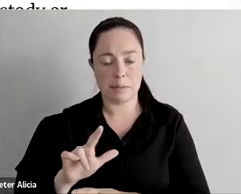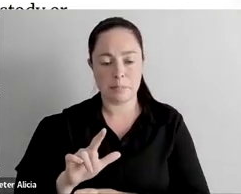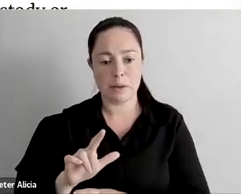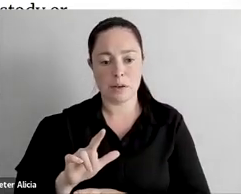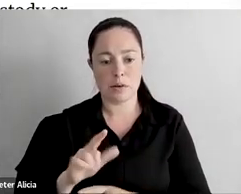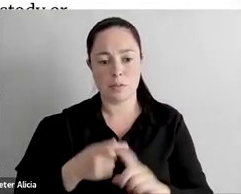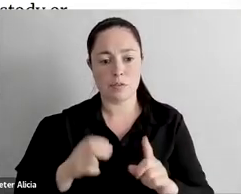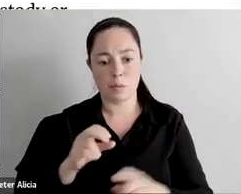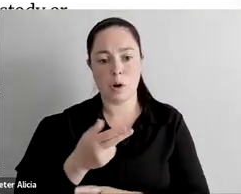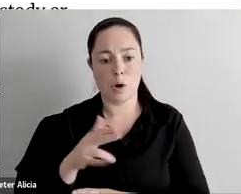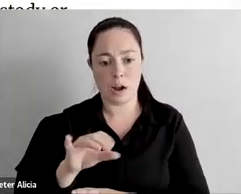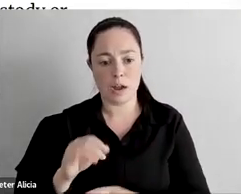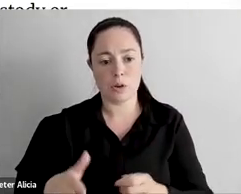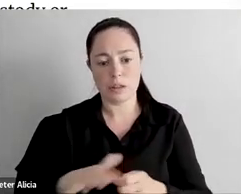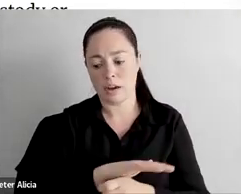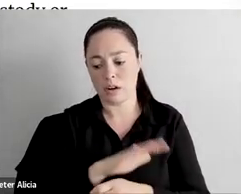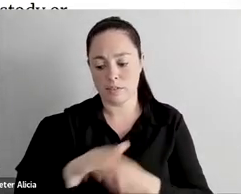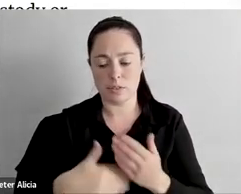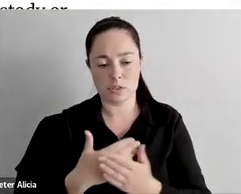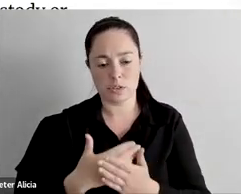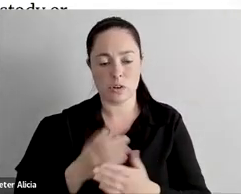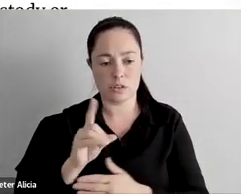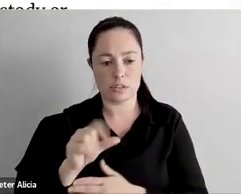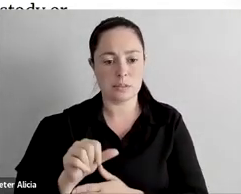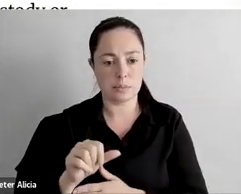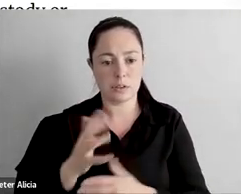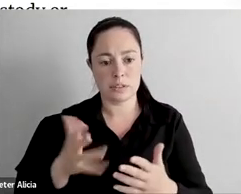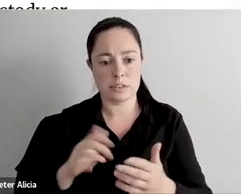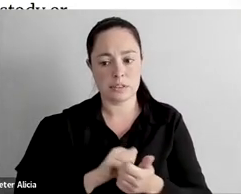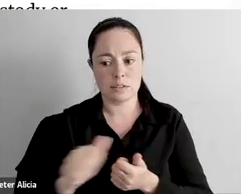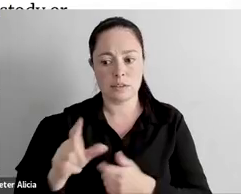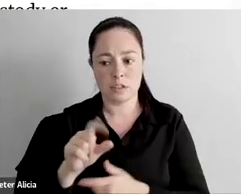covers all disabilities and was passed in 2023.